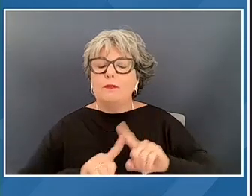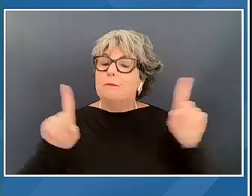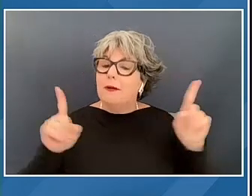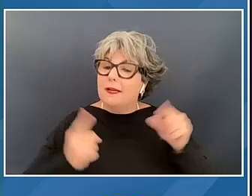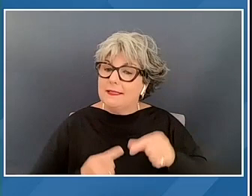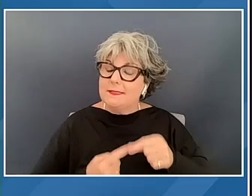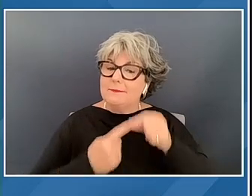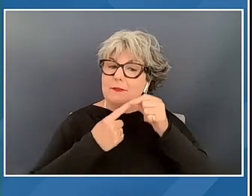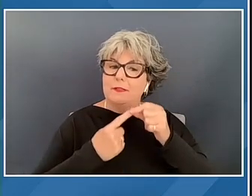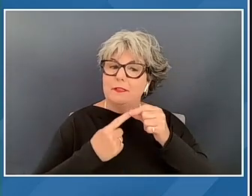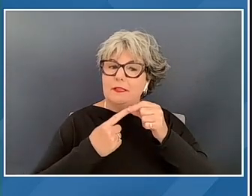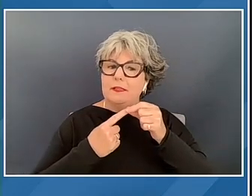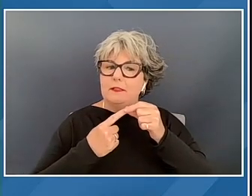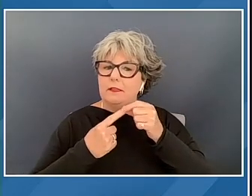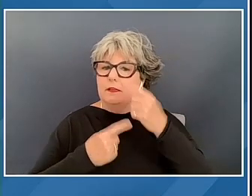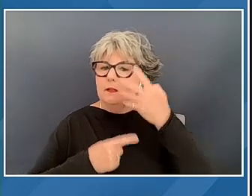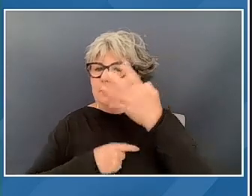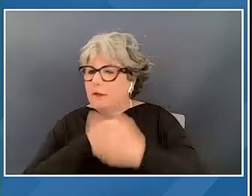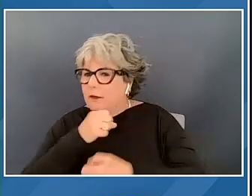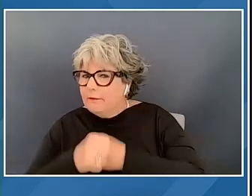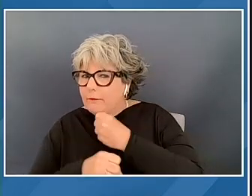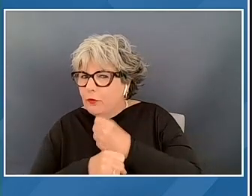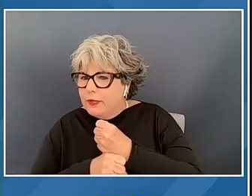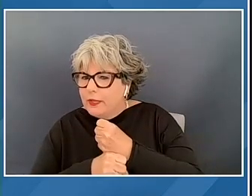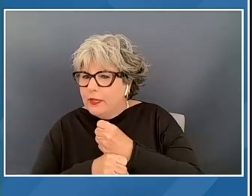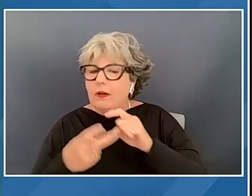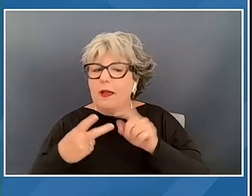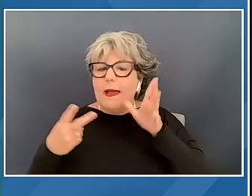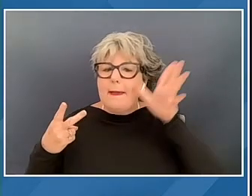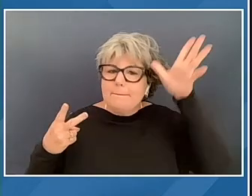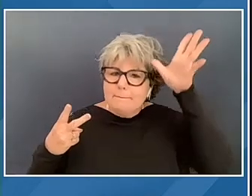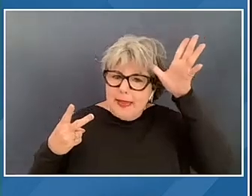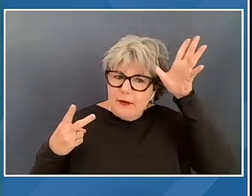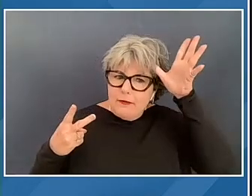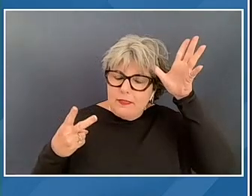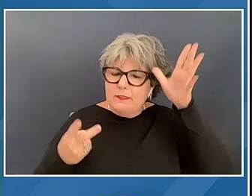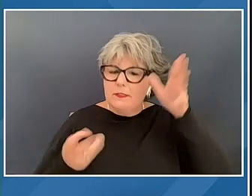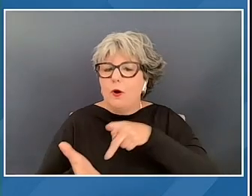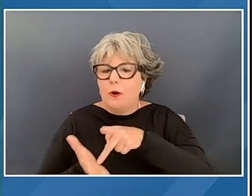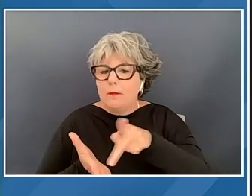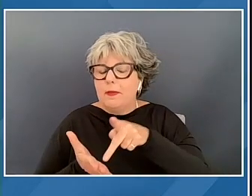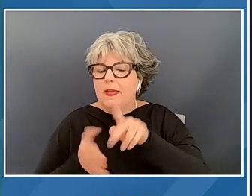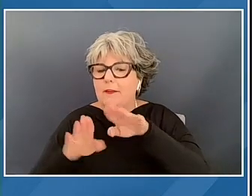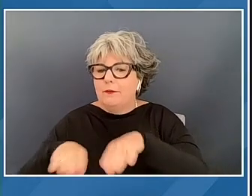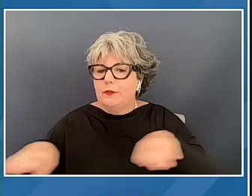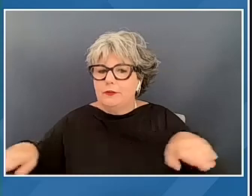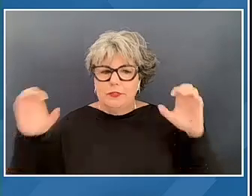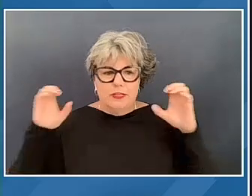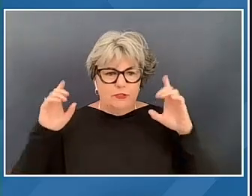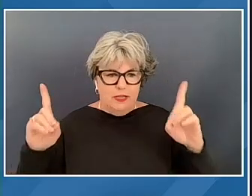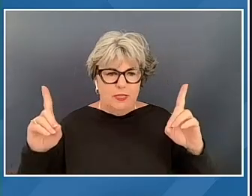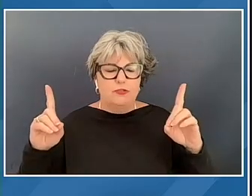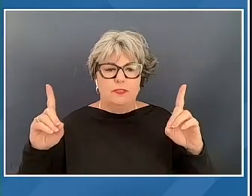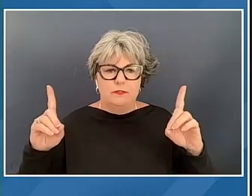borrowers and parents who are financing their children's education, be able to